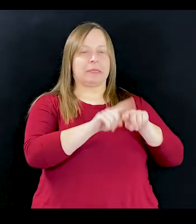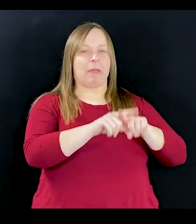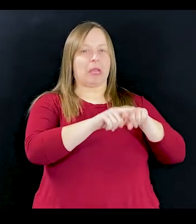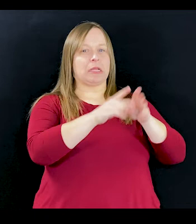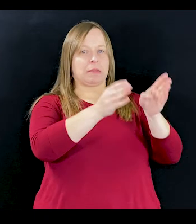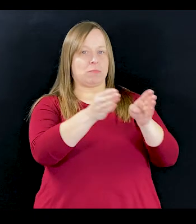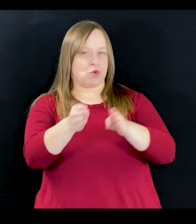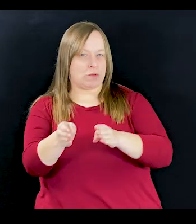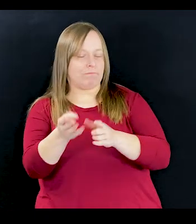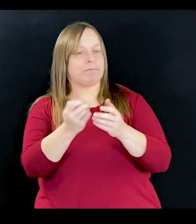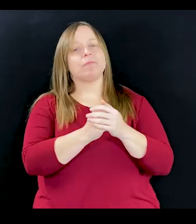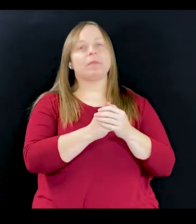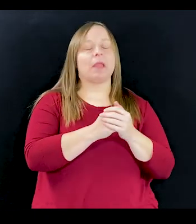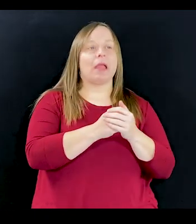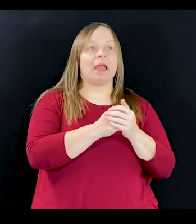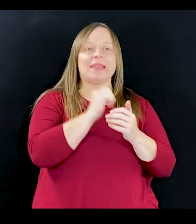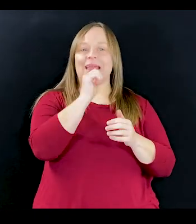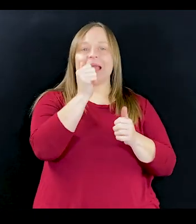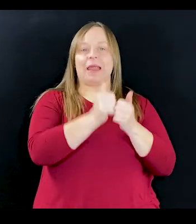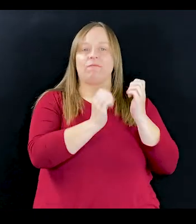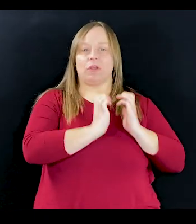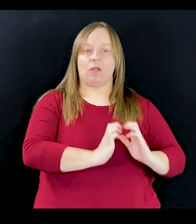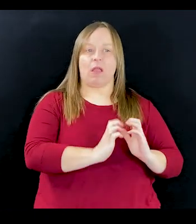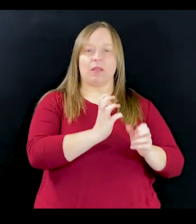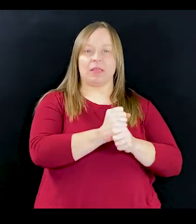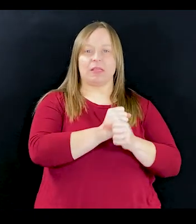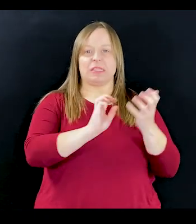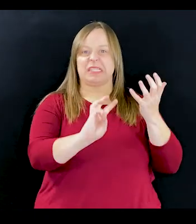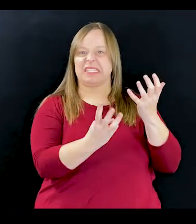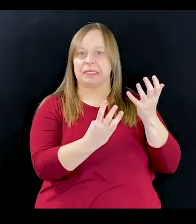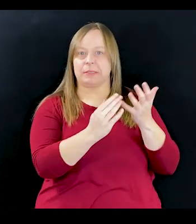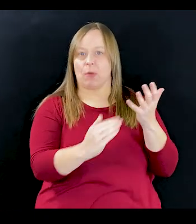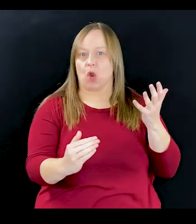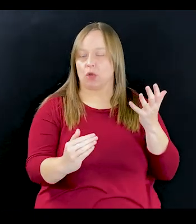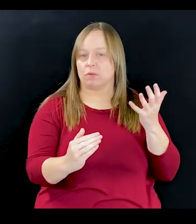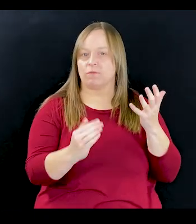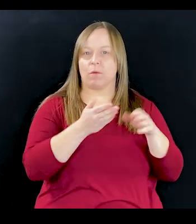a case-by-case situation and not every client gets to phase number six for Post-